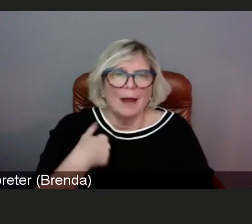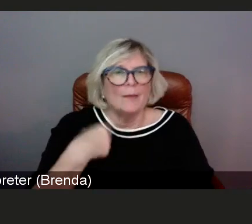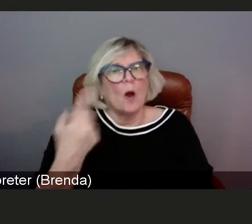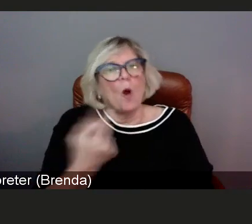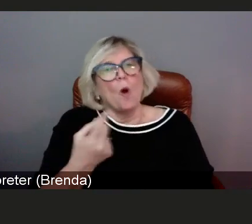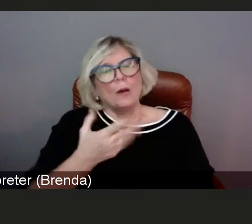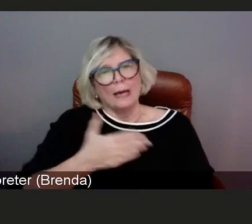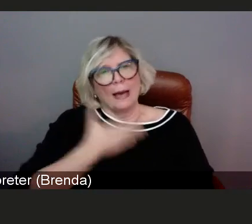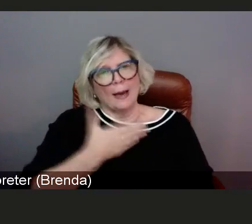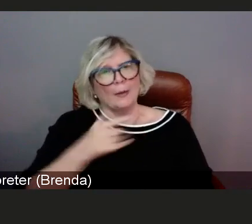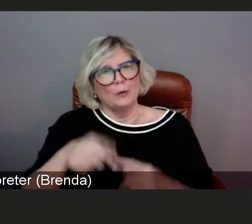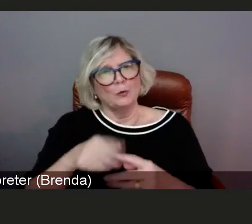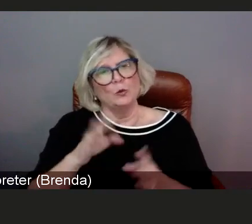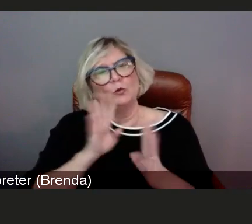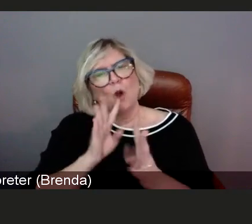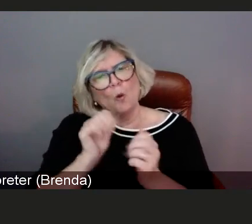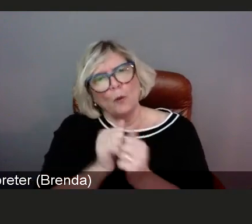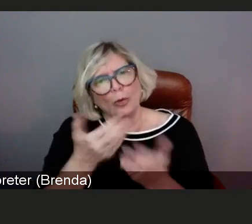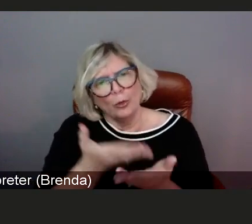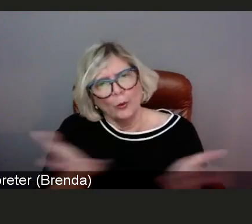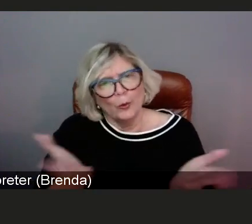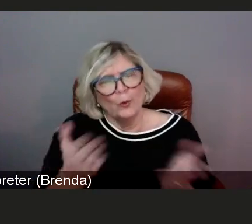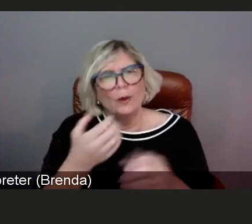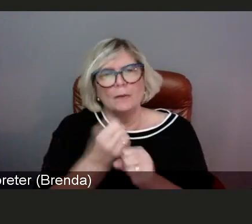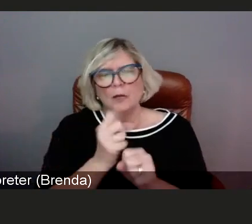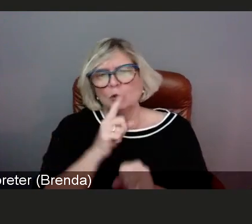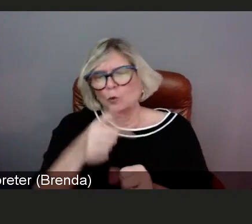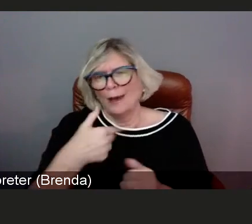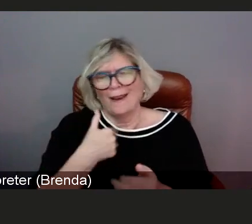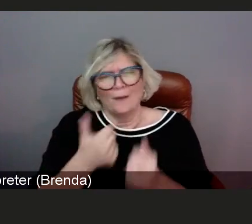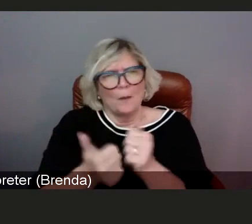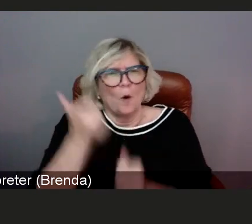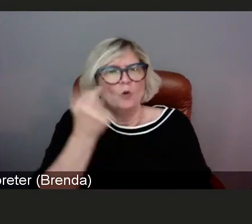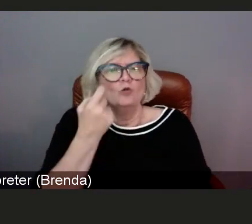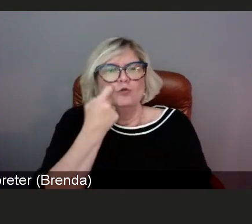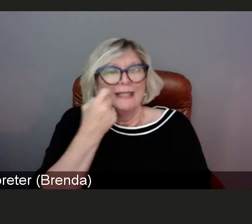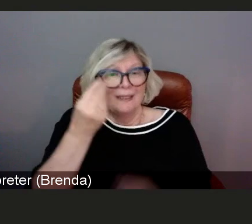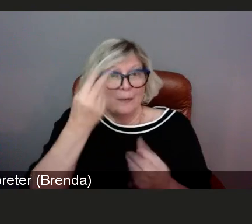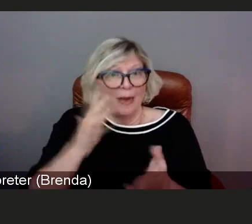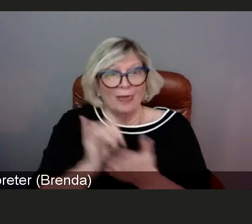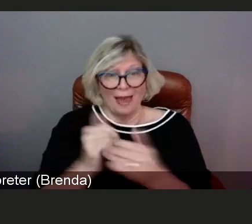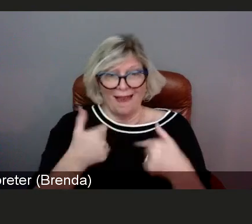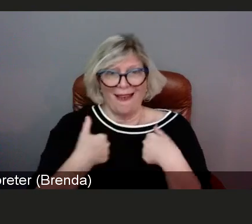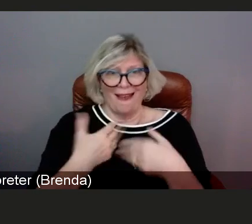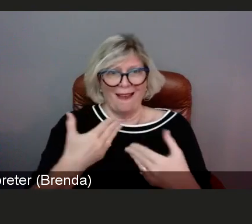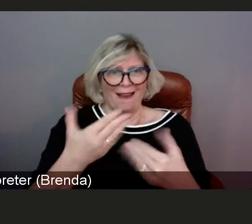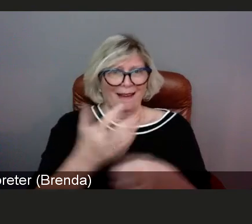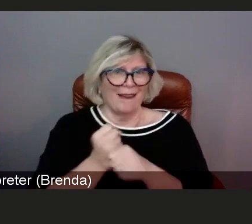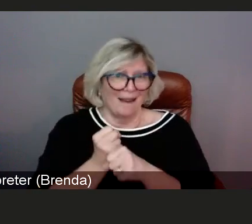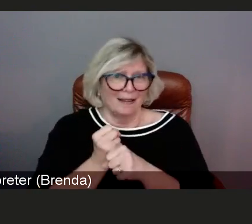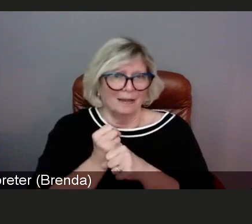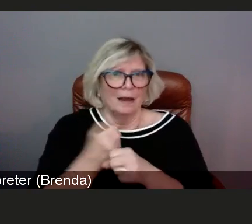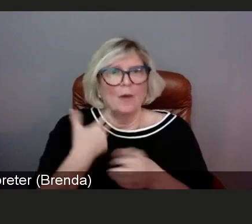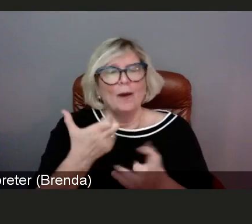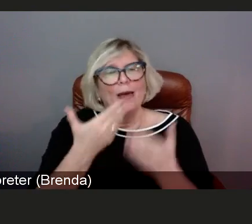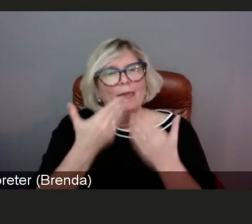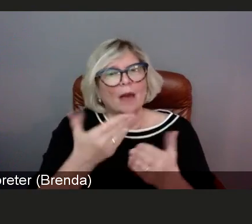and making sure that you have the most updated information that I have. I wanna thank you all for your ongoing support